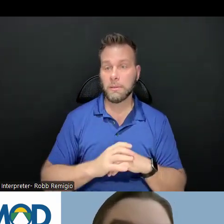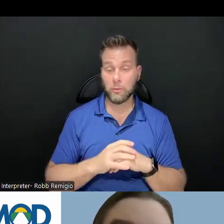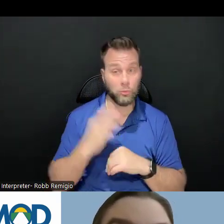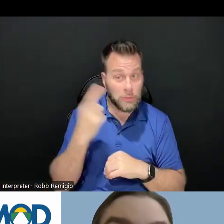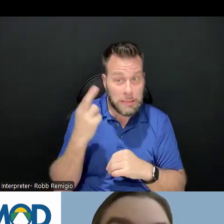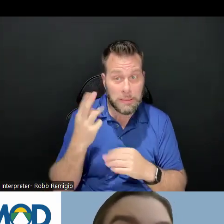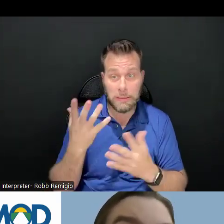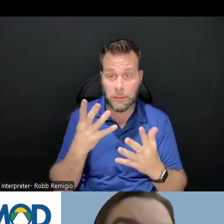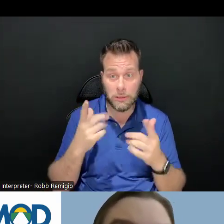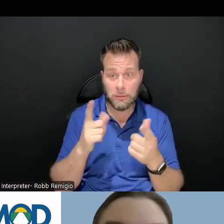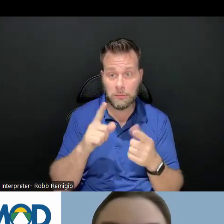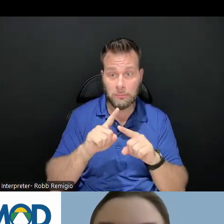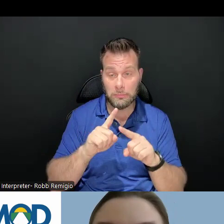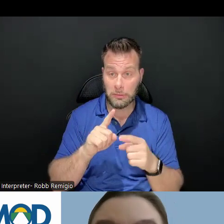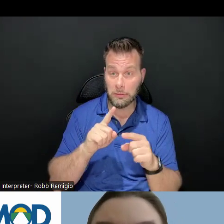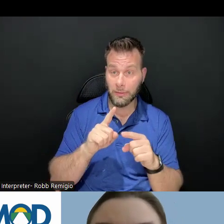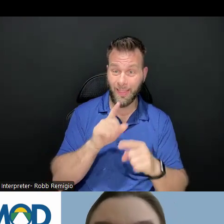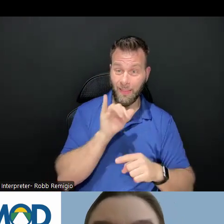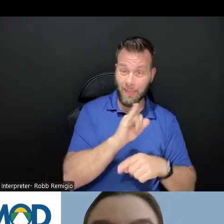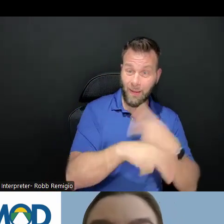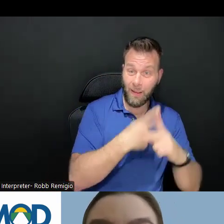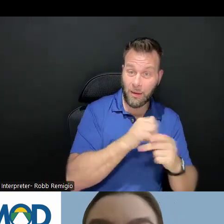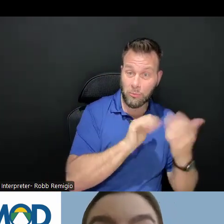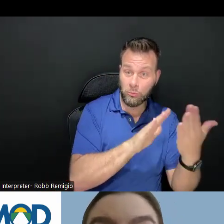and, uhm, is there anything else you can do that you can provide